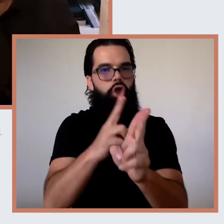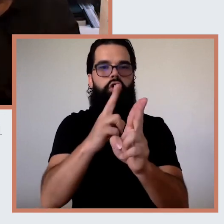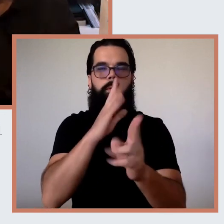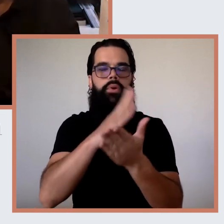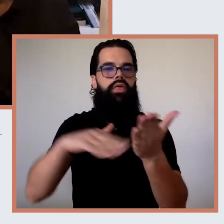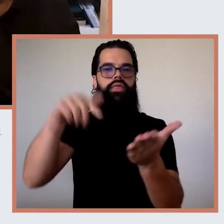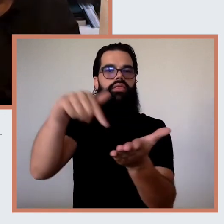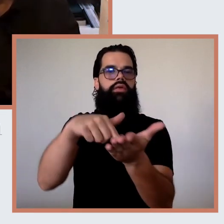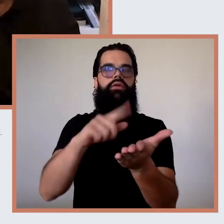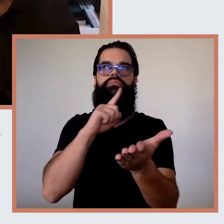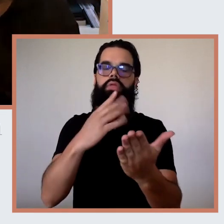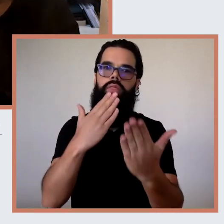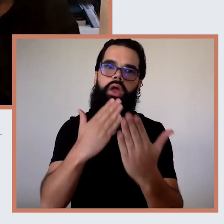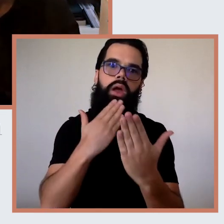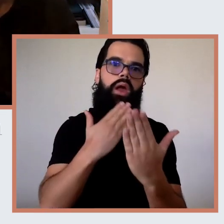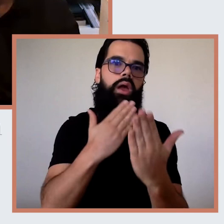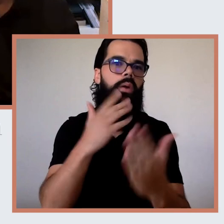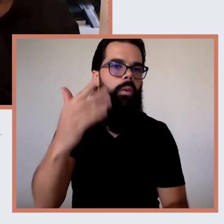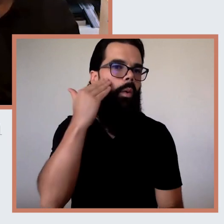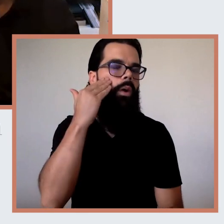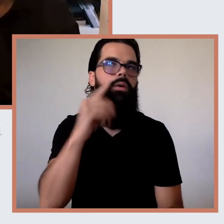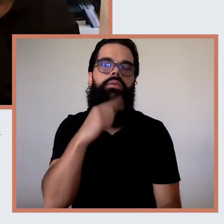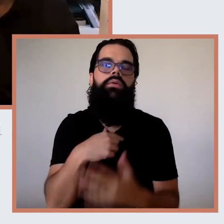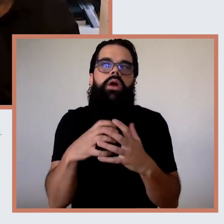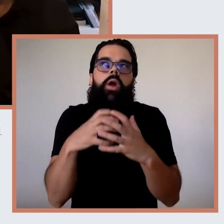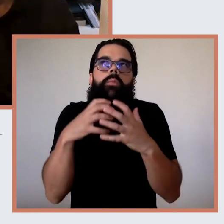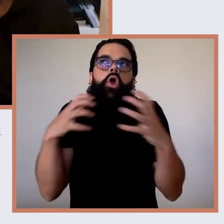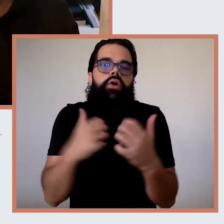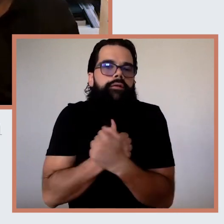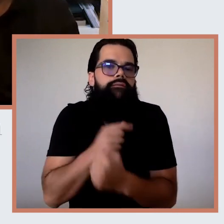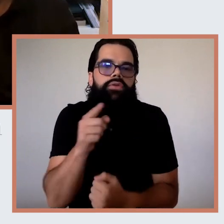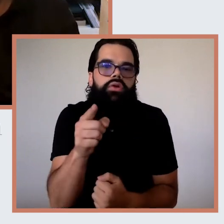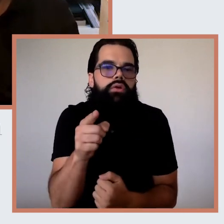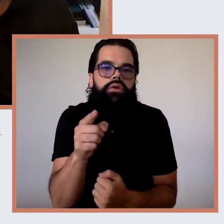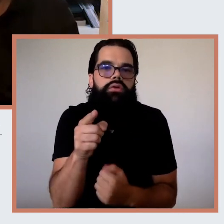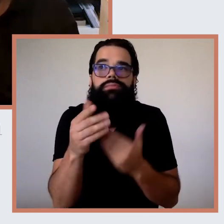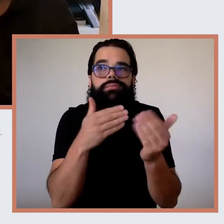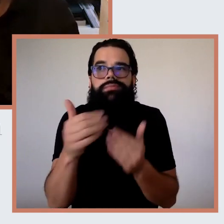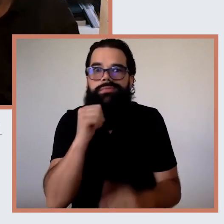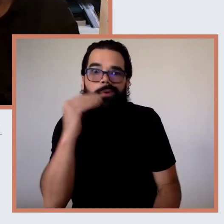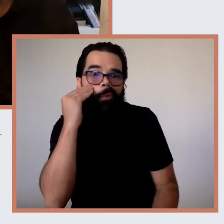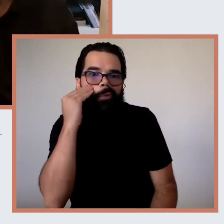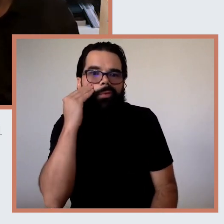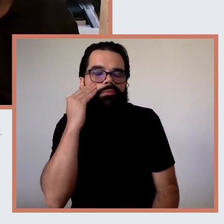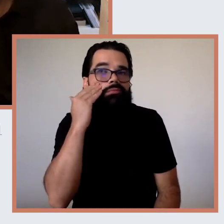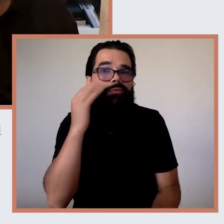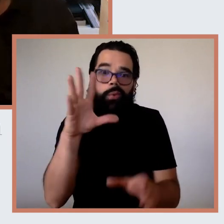I am so honored and I am so grateful, you know, how much I love you, that is not, that is not an unknown.